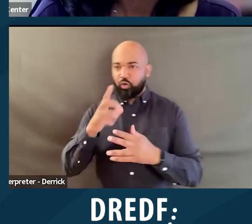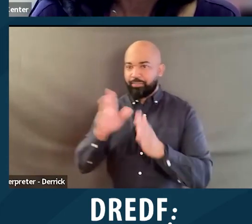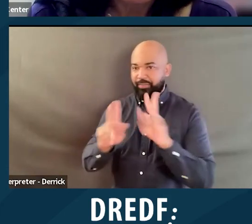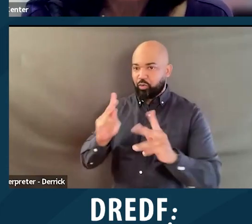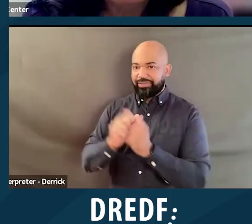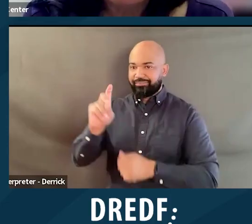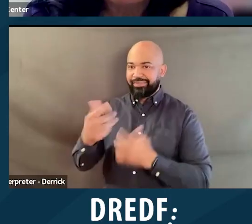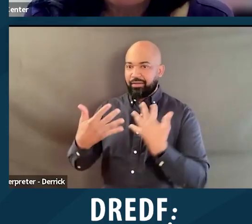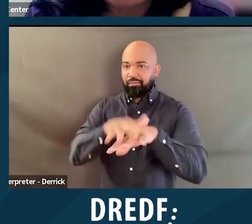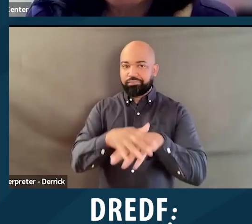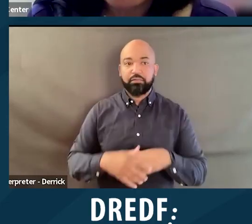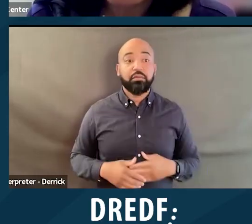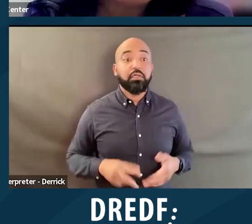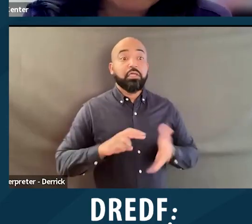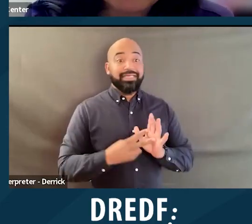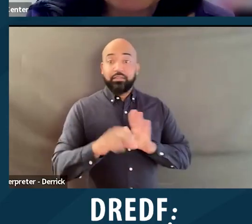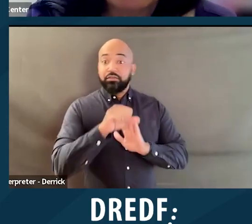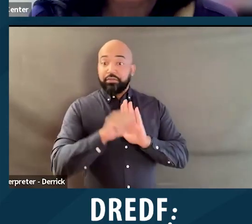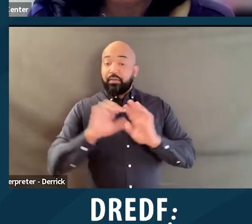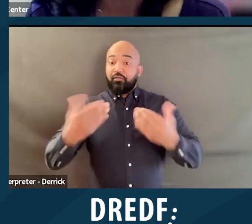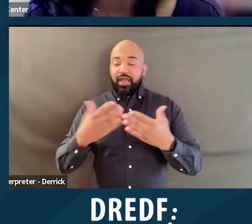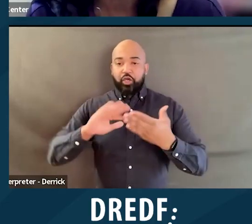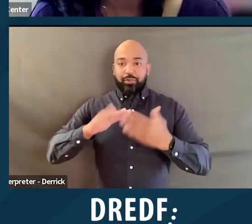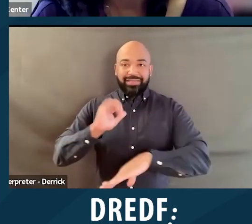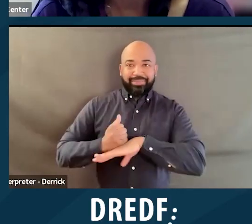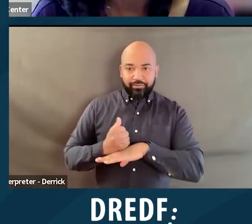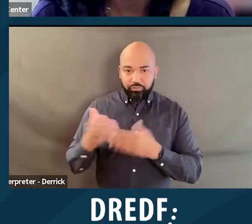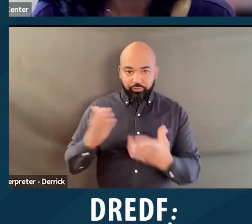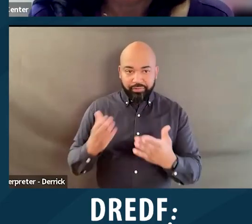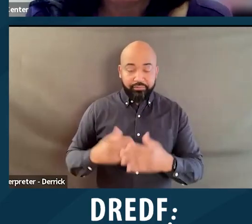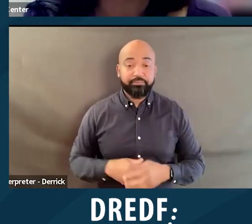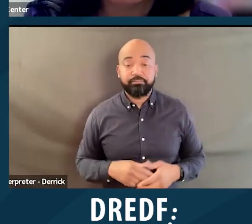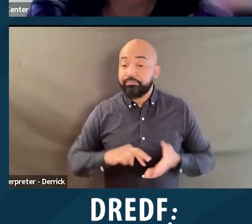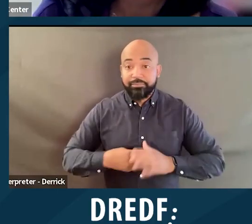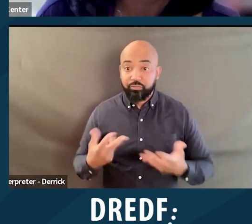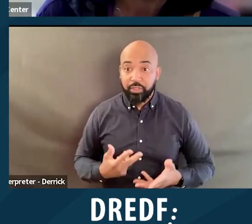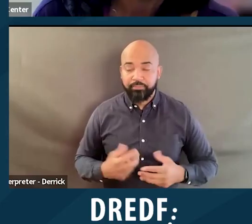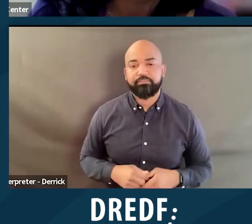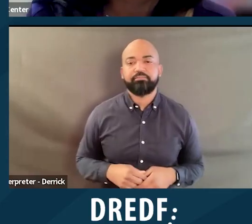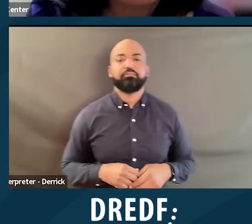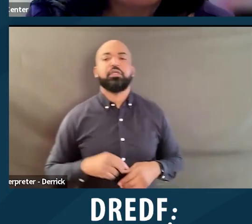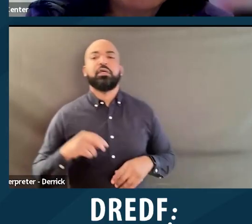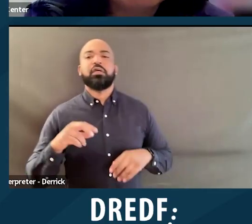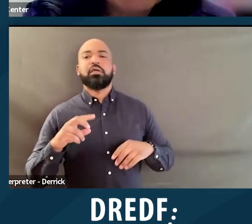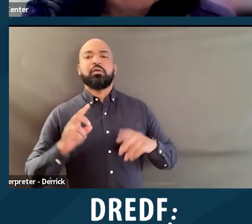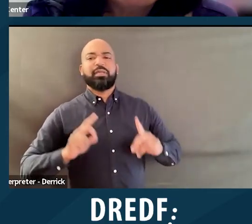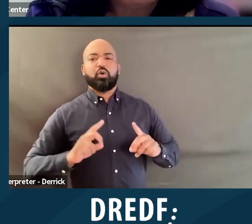So, there are two, at least two pieces to the Olmstead rule, to the integration mandate.